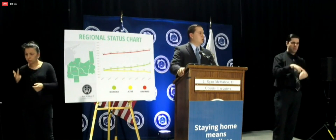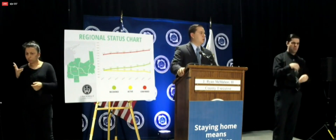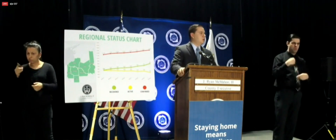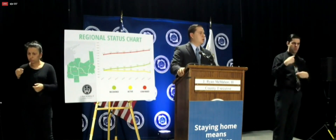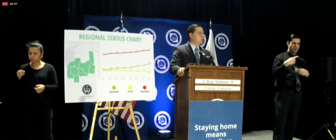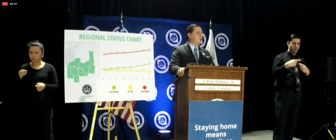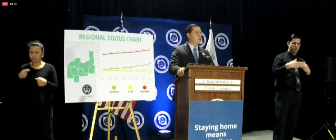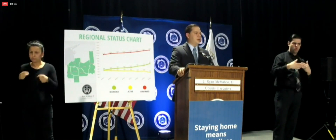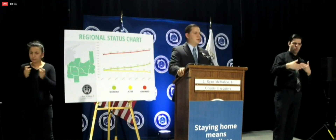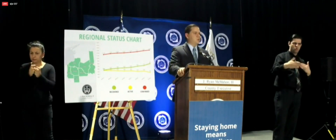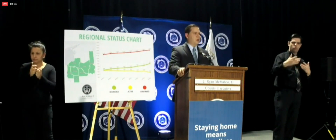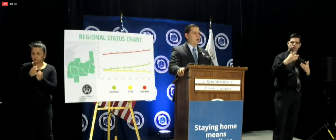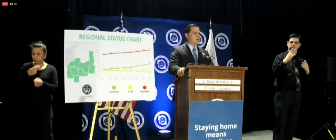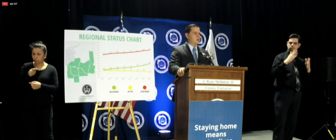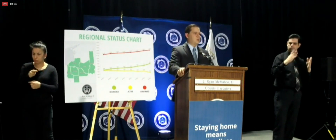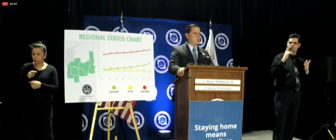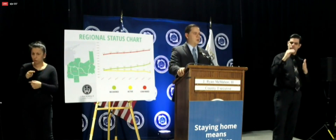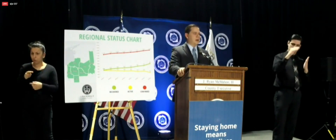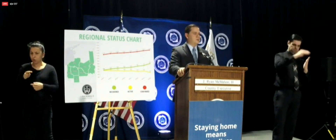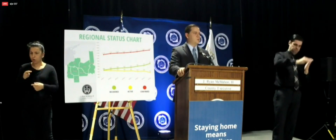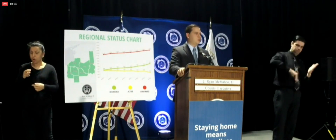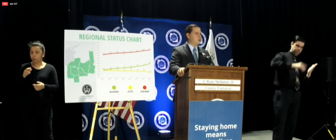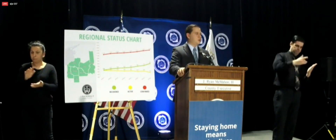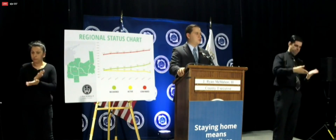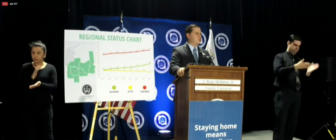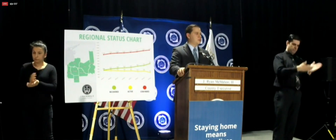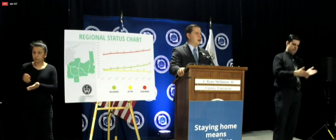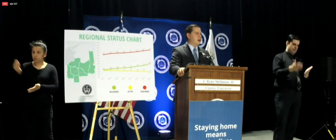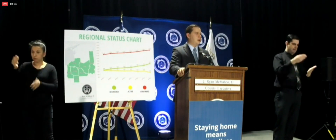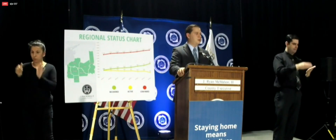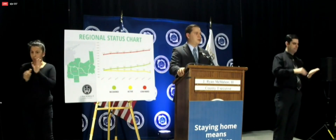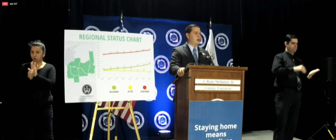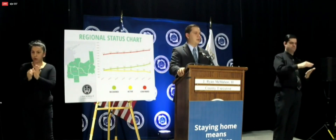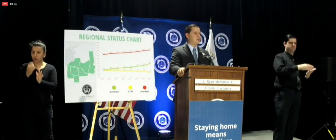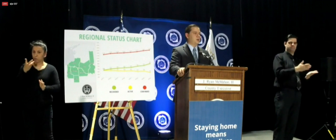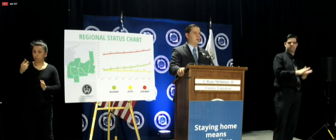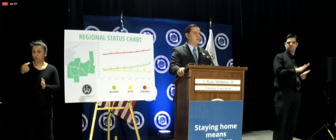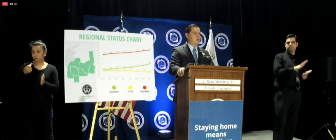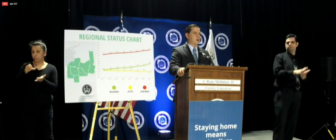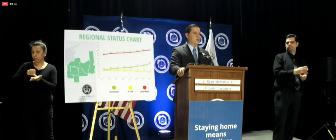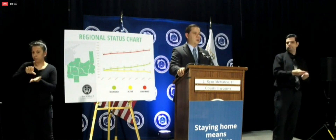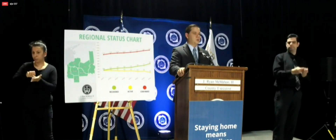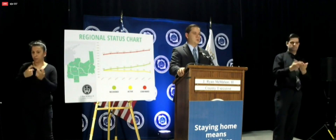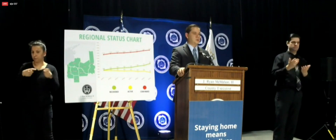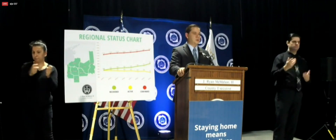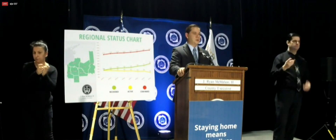THINK THAT YOU HAVE TO HAVE BEFORE YOU'RE READY. YES, I THINK THAT, WE'RE